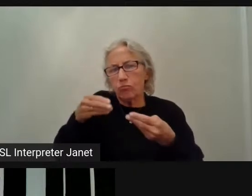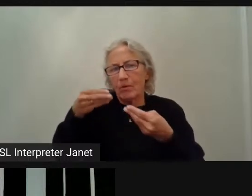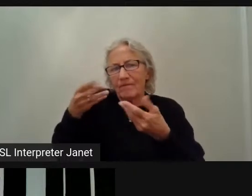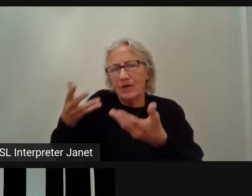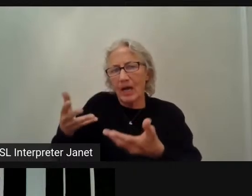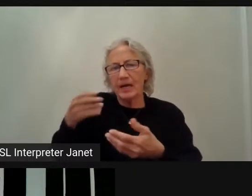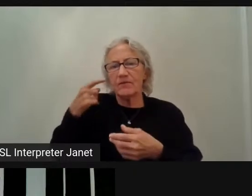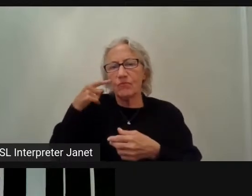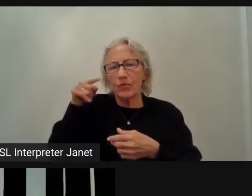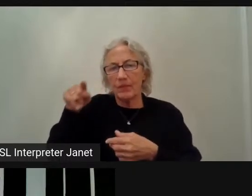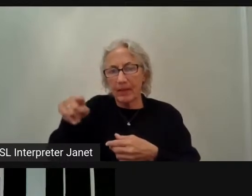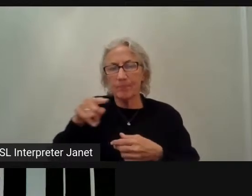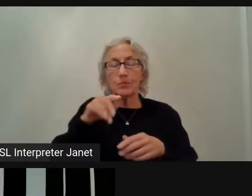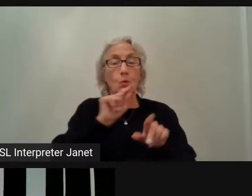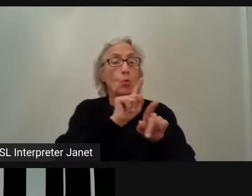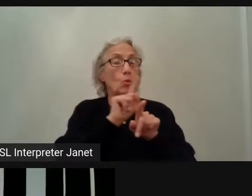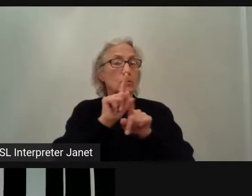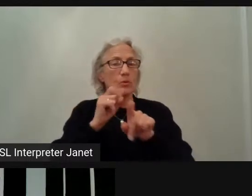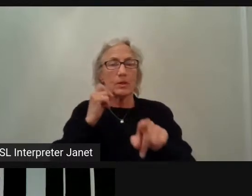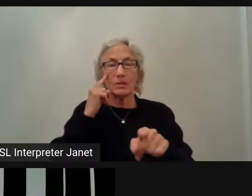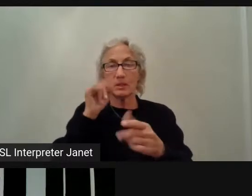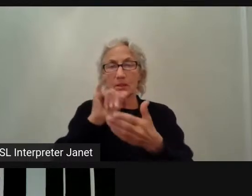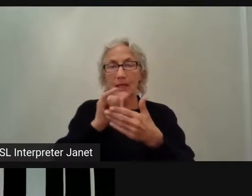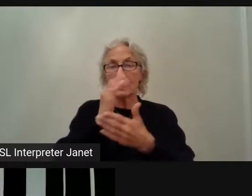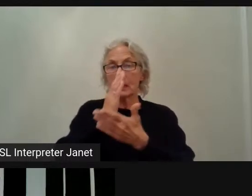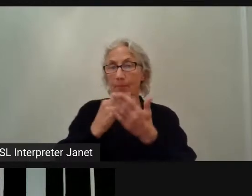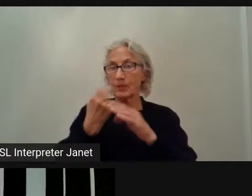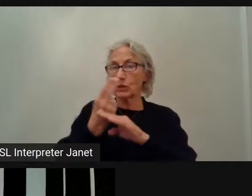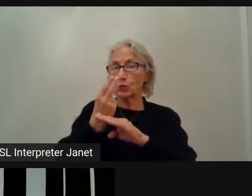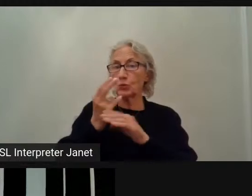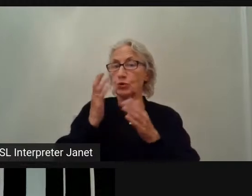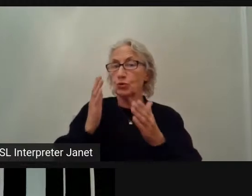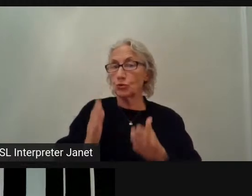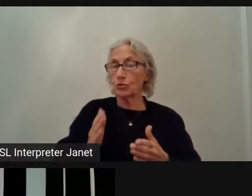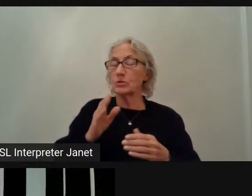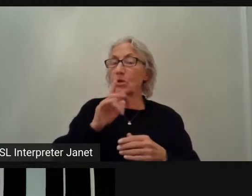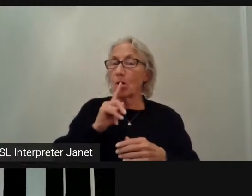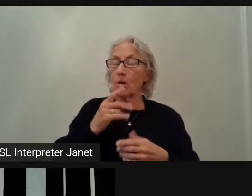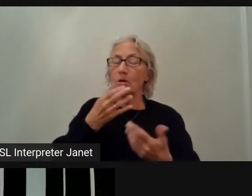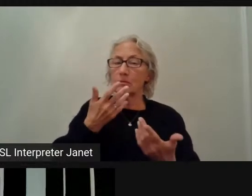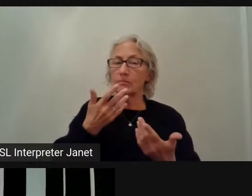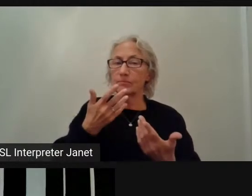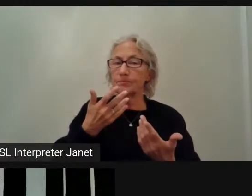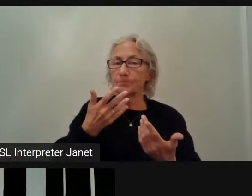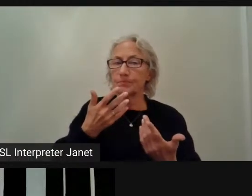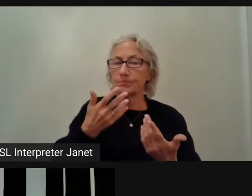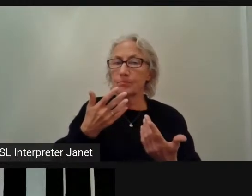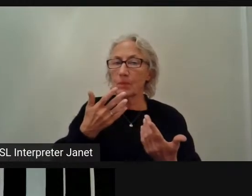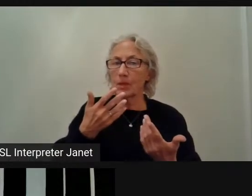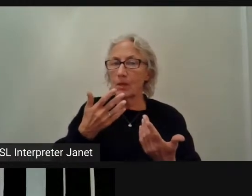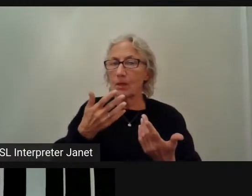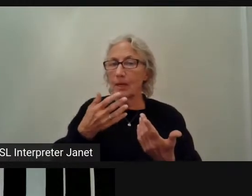So that is an explanation that they need and it is something that we need to provide for